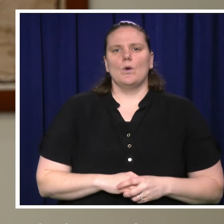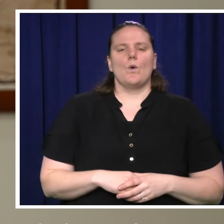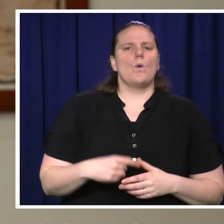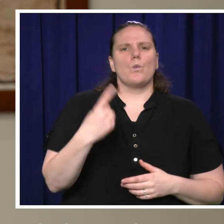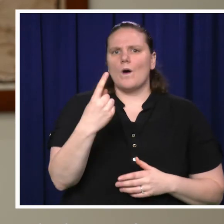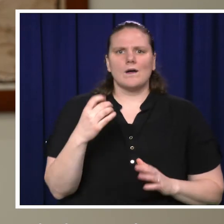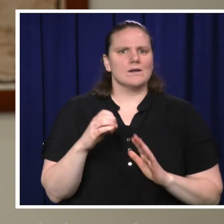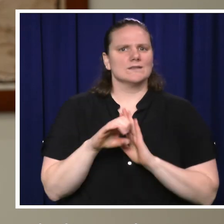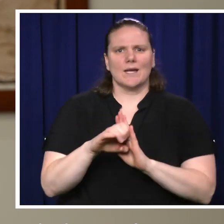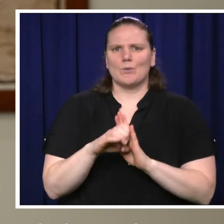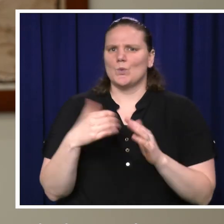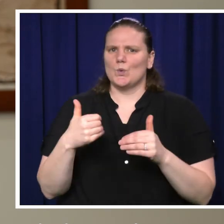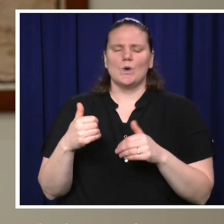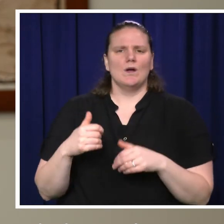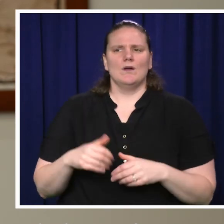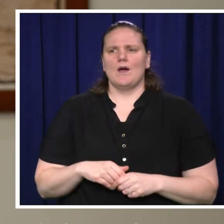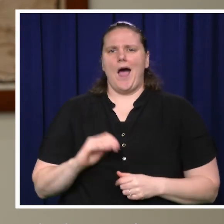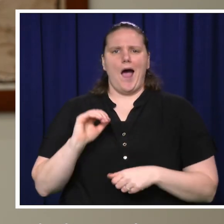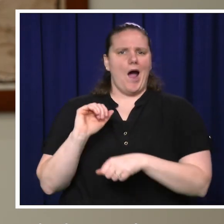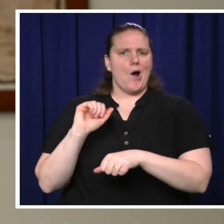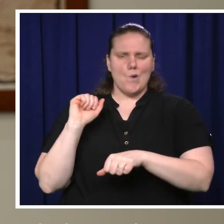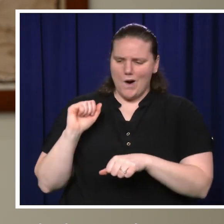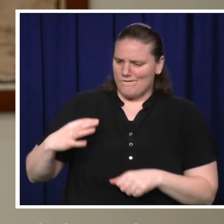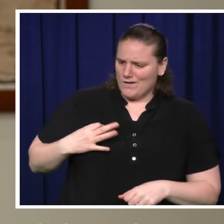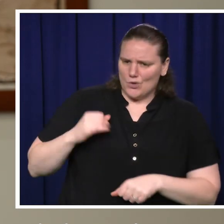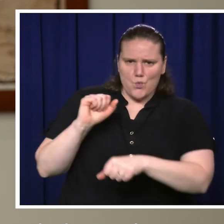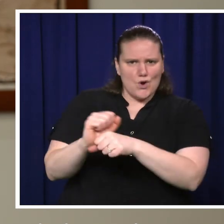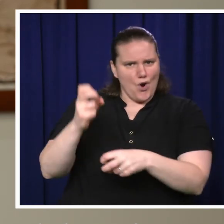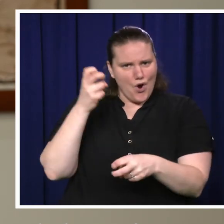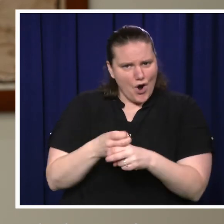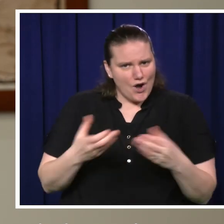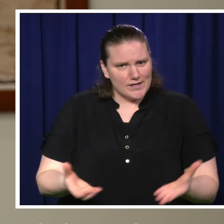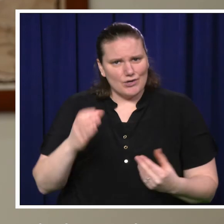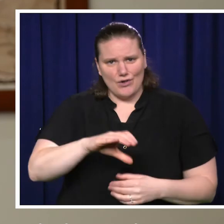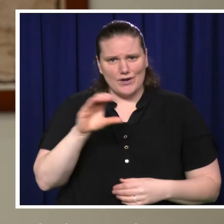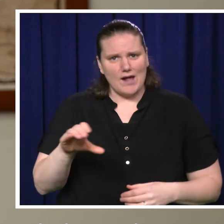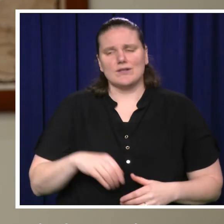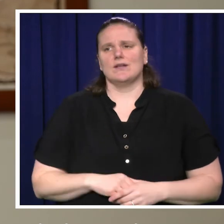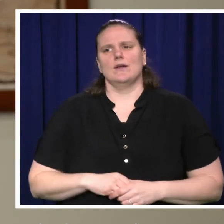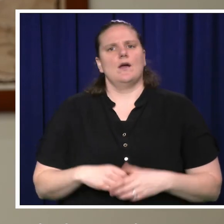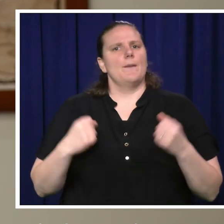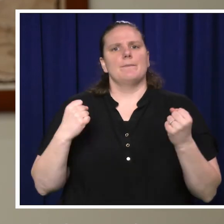This is just one example of the heart, how hard our work volunteers work in Clark County.